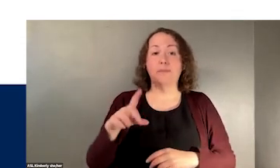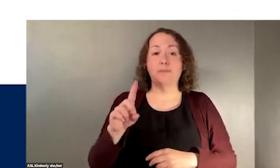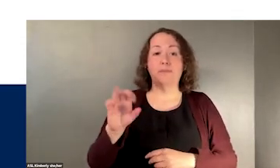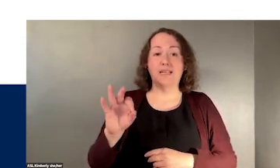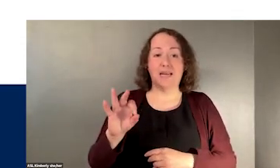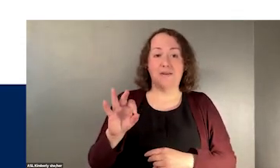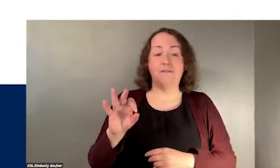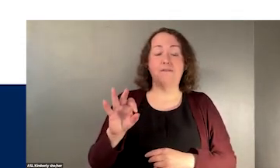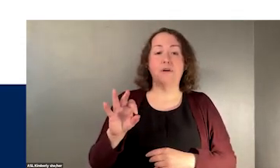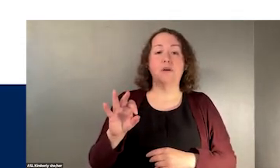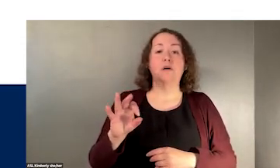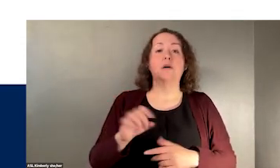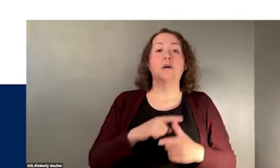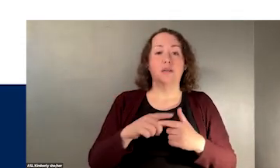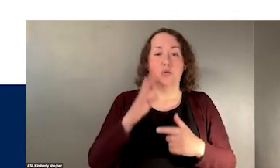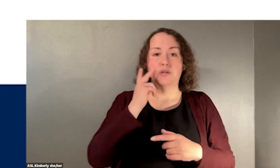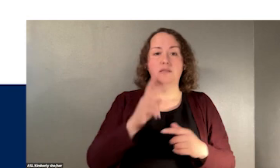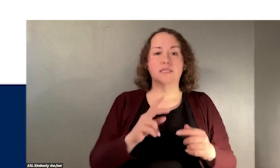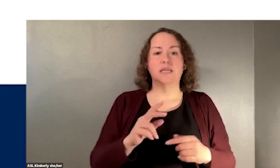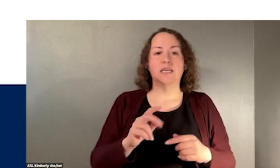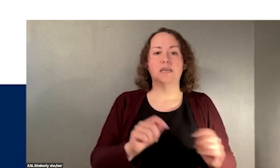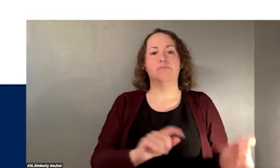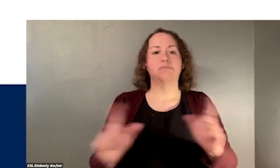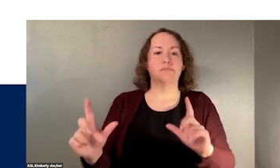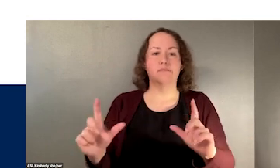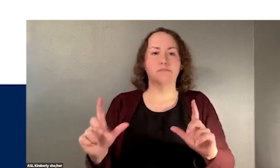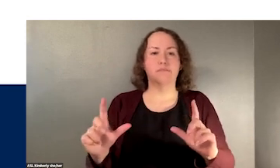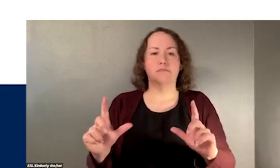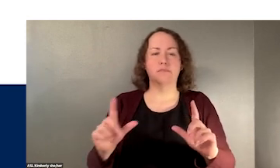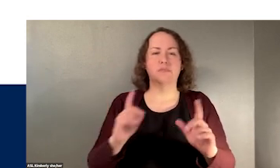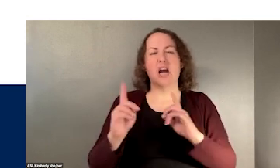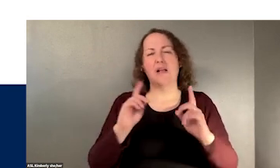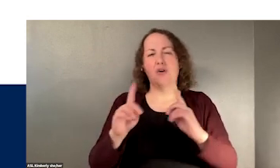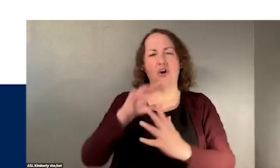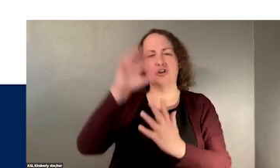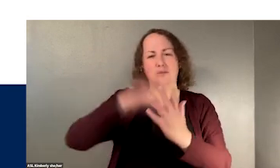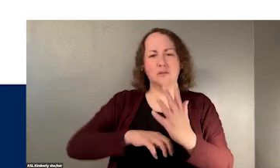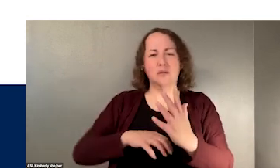be presented with a modal dialog for you to review and confirm that you are, in fact,